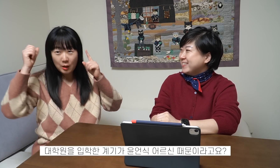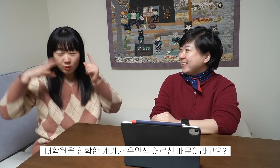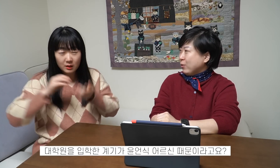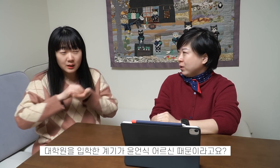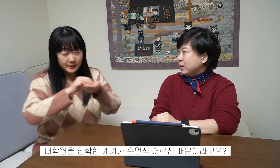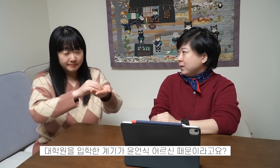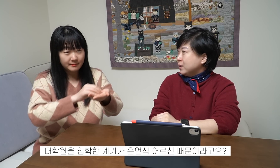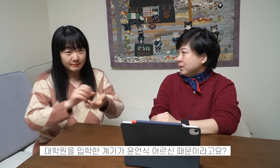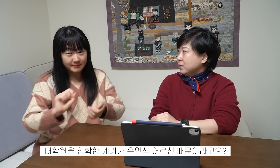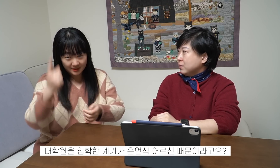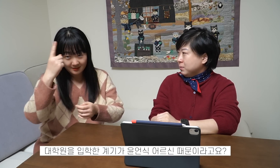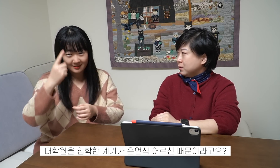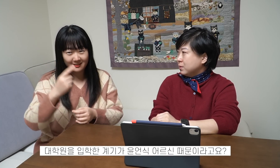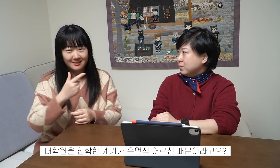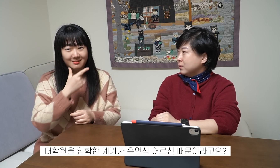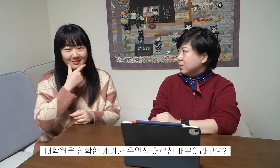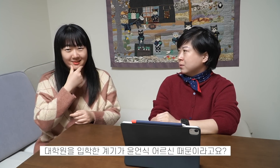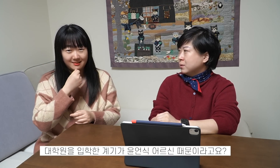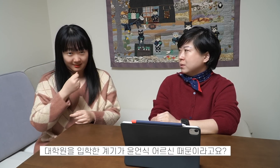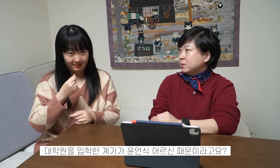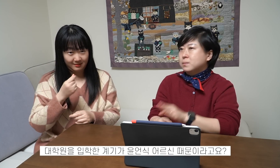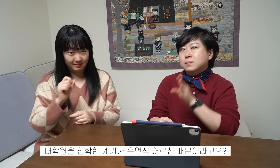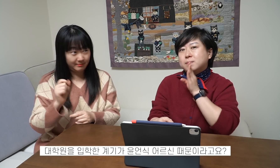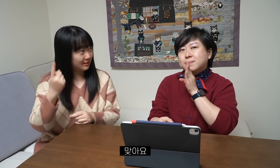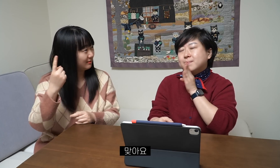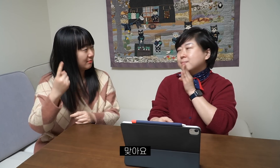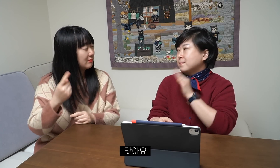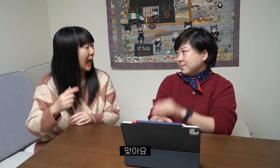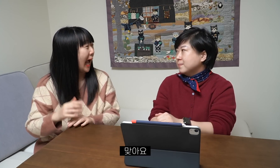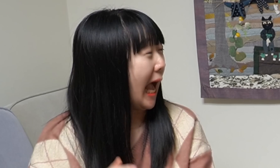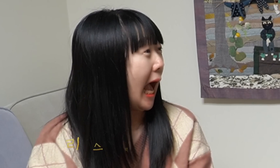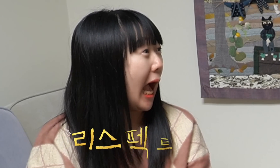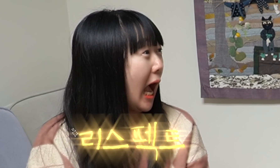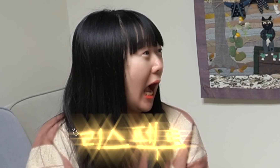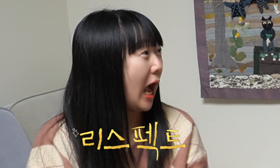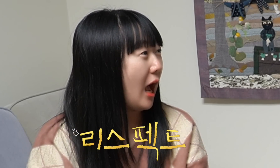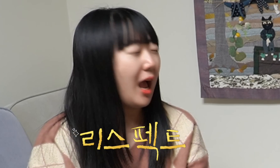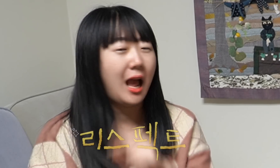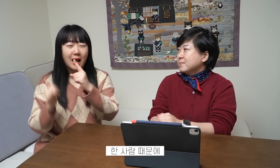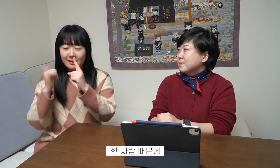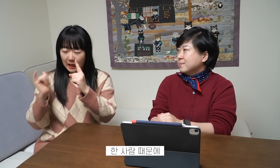The reason you entered graduate school was because of senior Yun Eon-shik? That's right. respect.